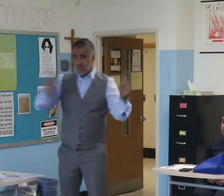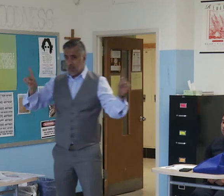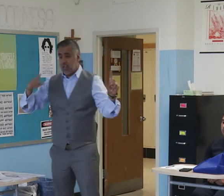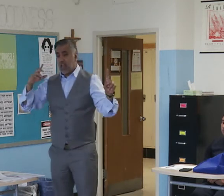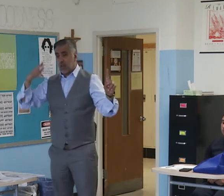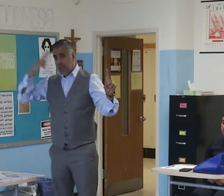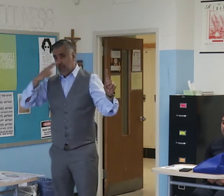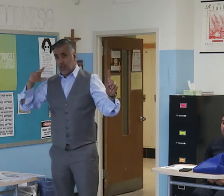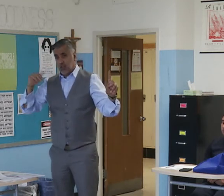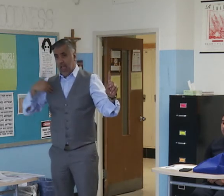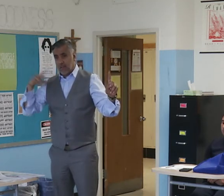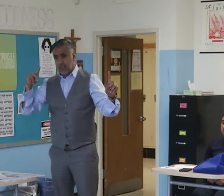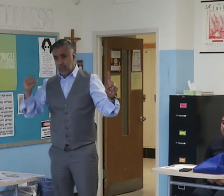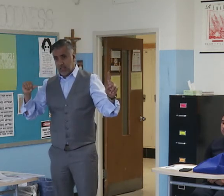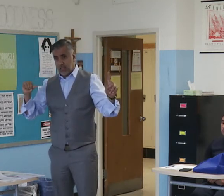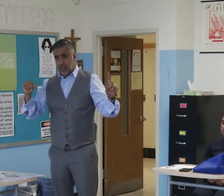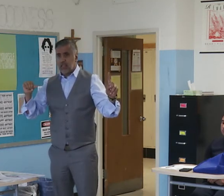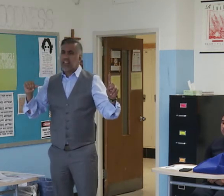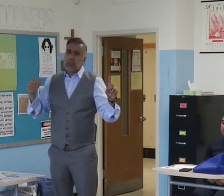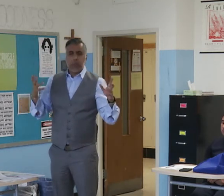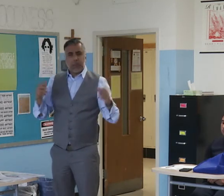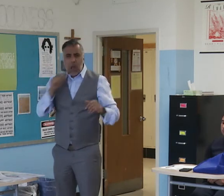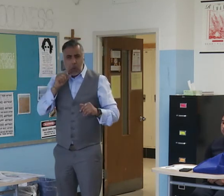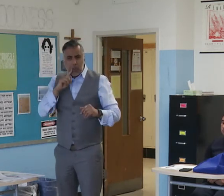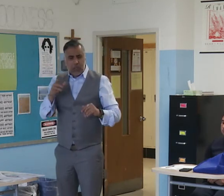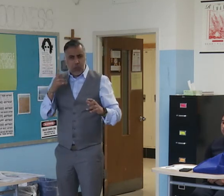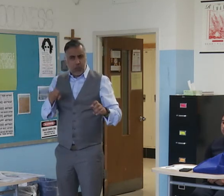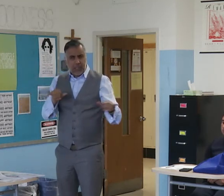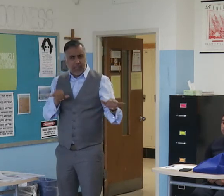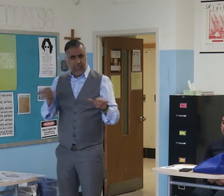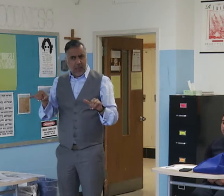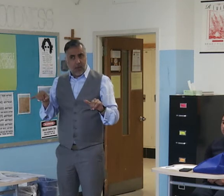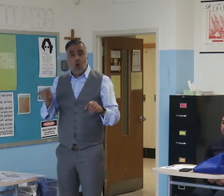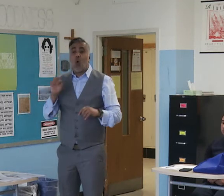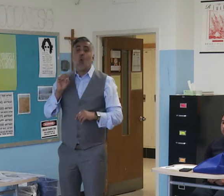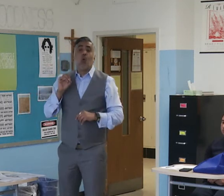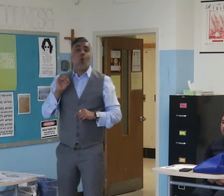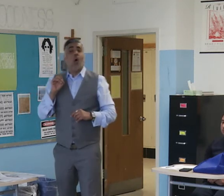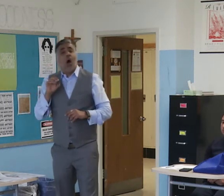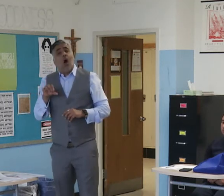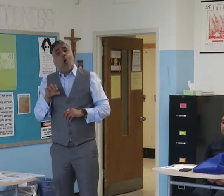with disabilities? Part of us would say not necessarily. But the other part is it's